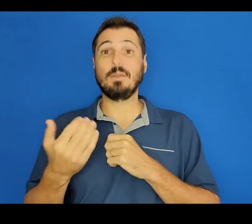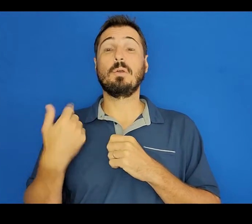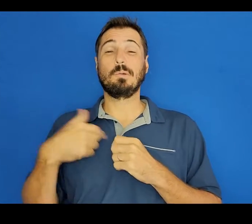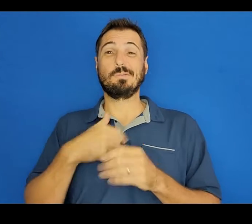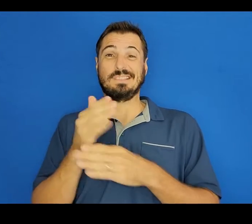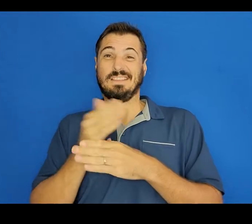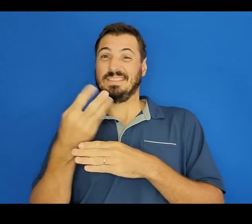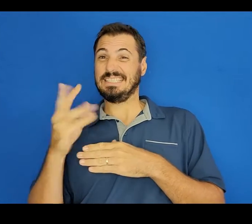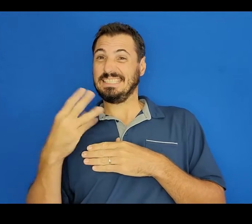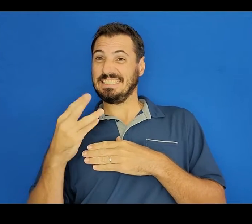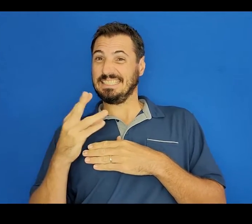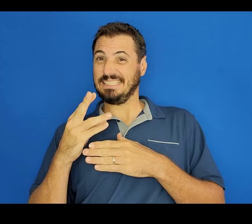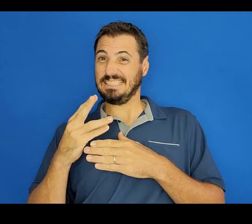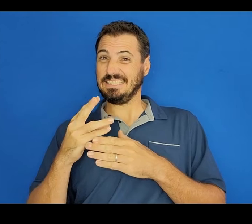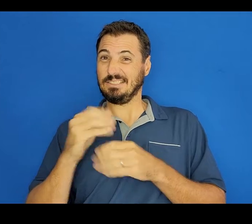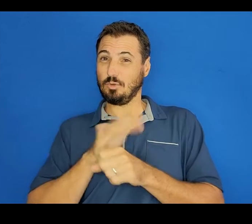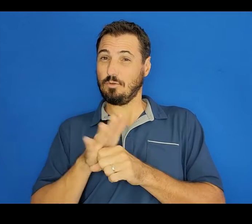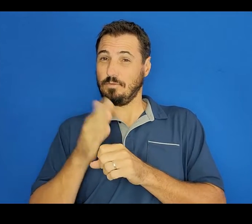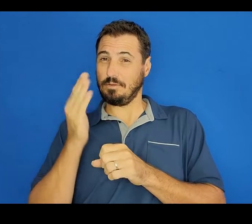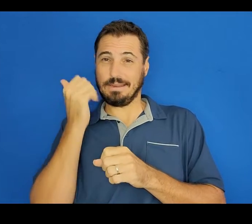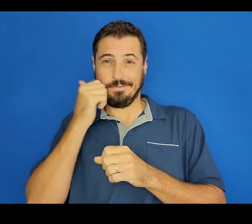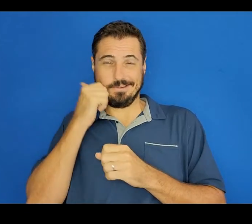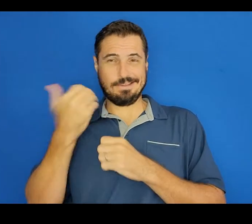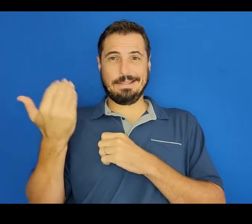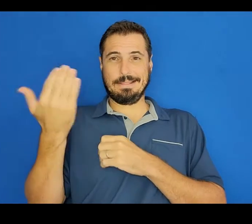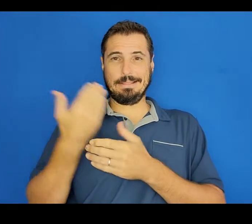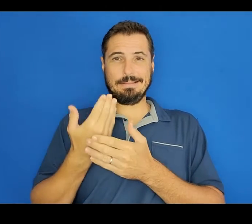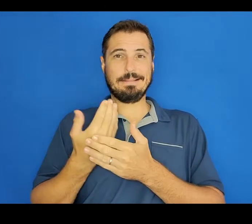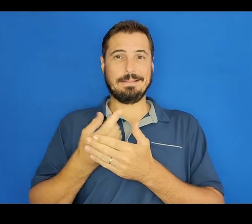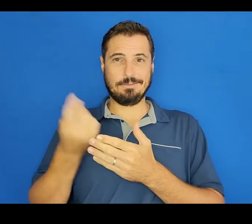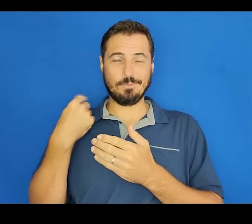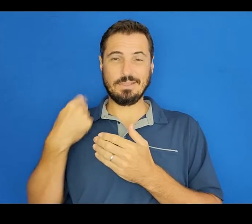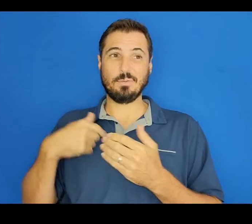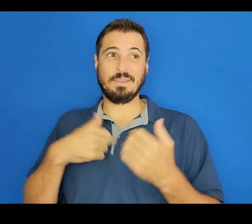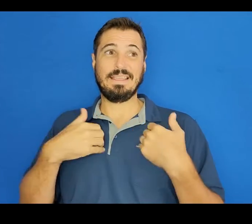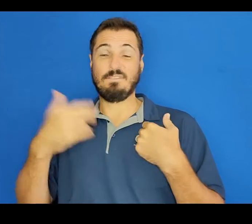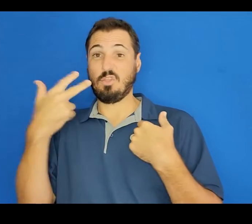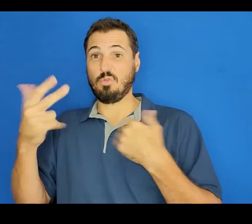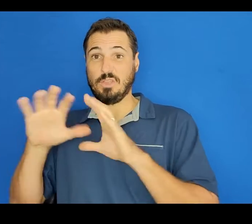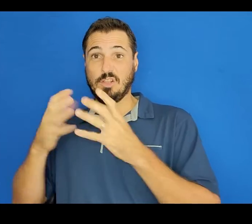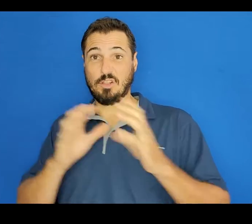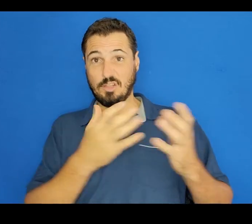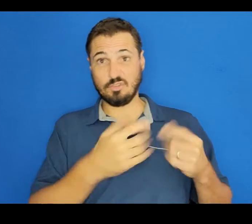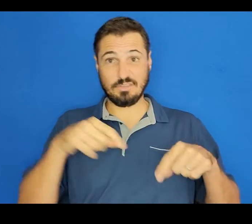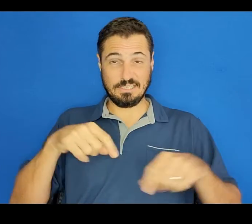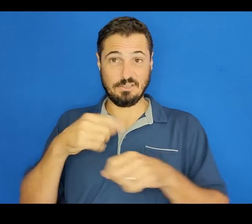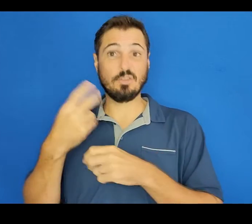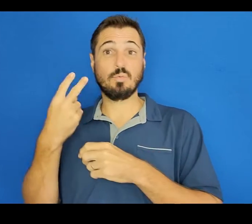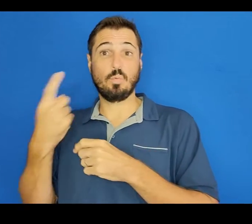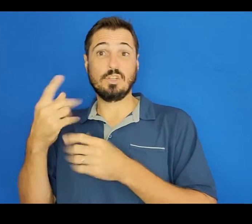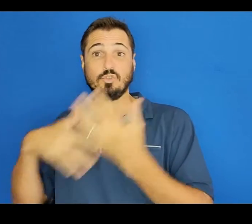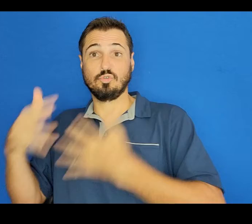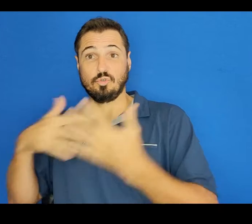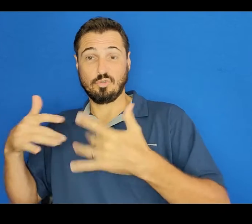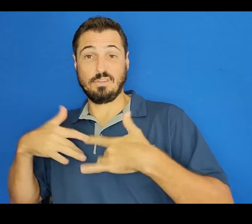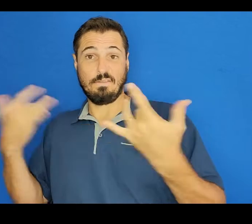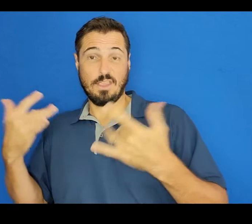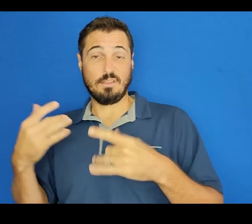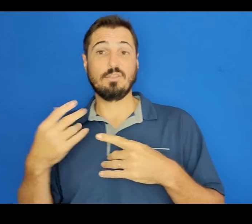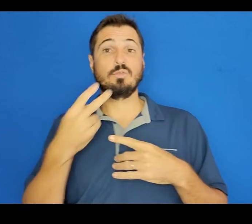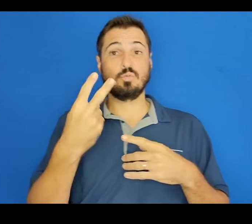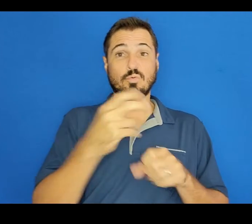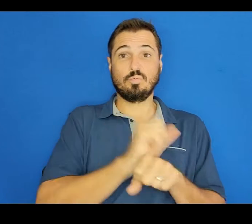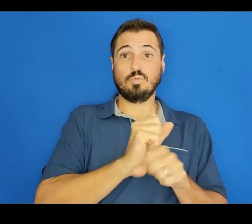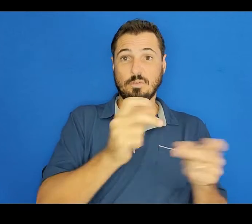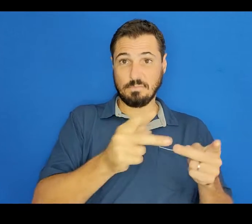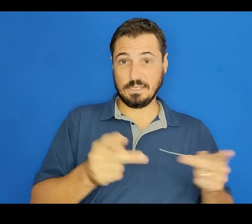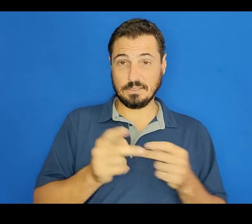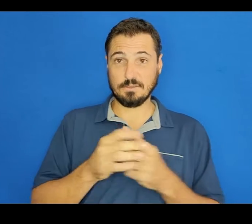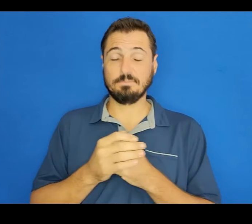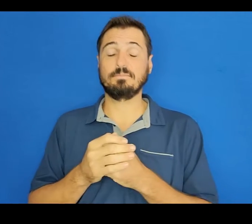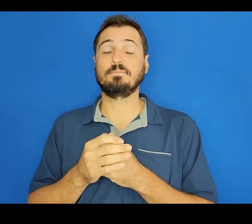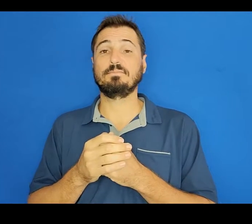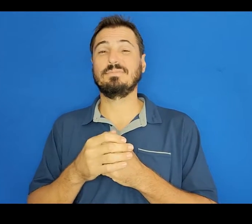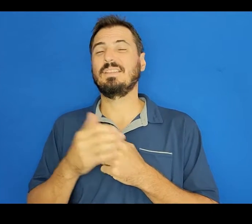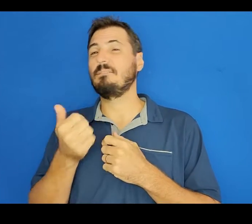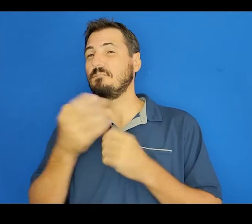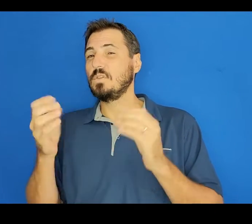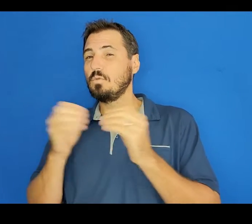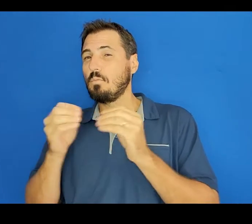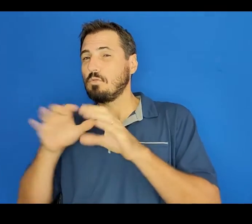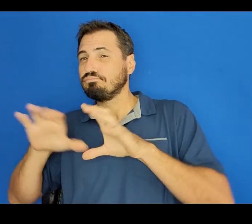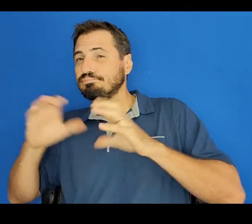We currently have 3 active clusters on island—1 social gathering and two other occupational settings. A few more potential clusters are currently under investigation to determine whether they